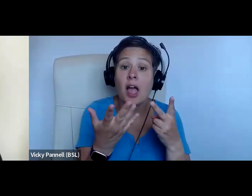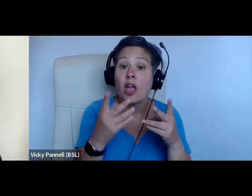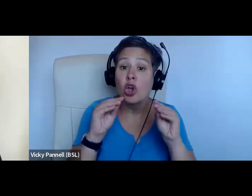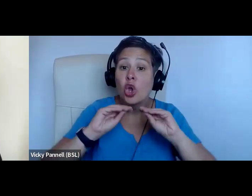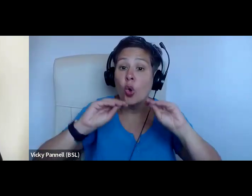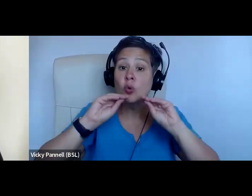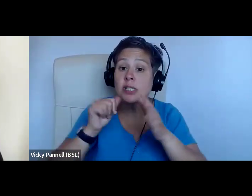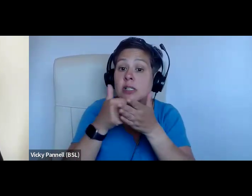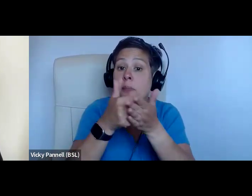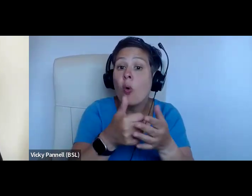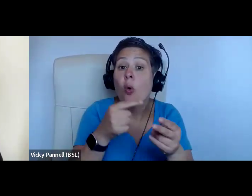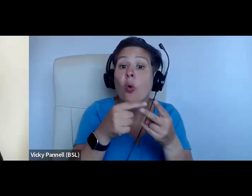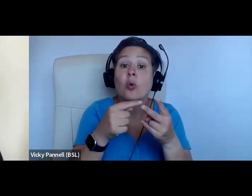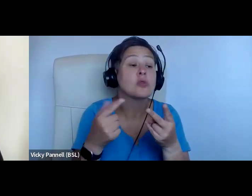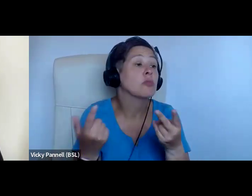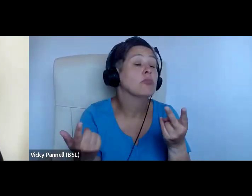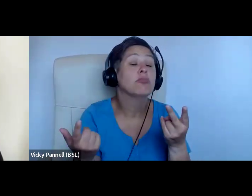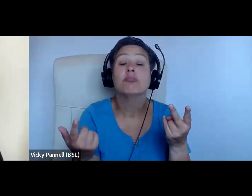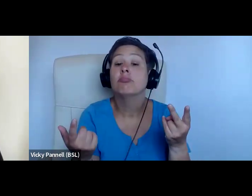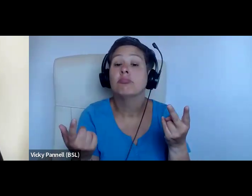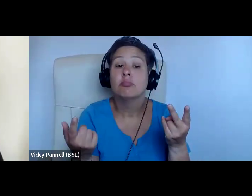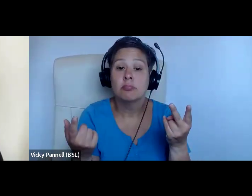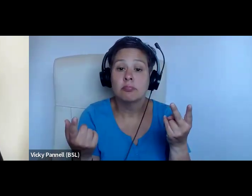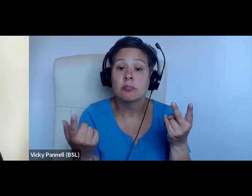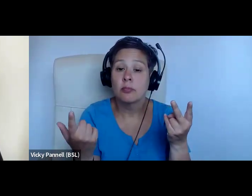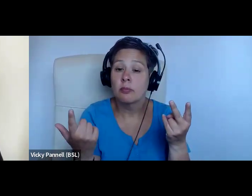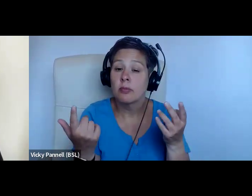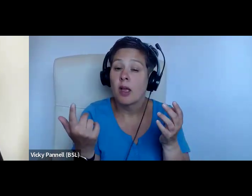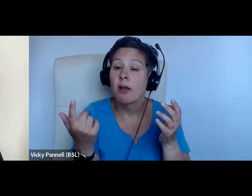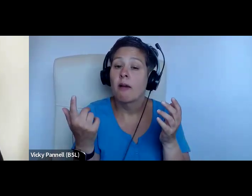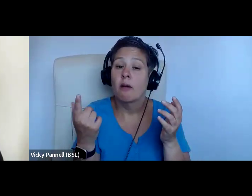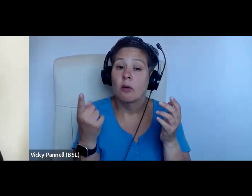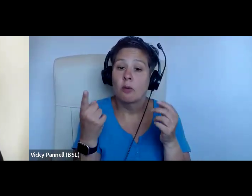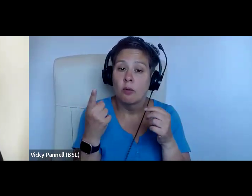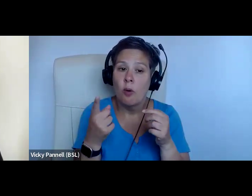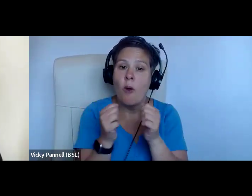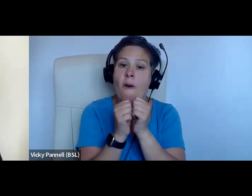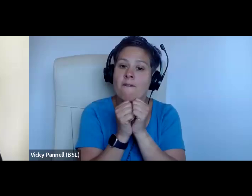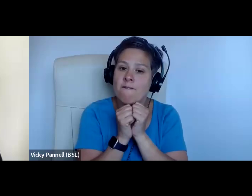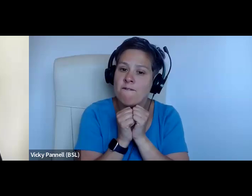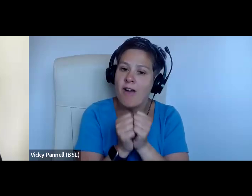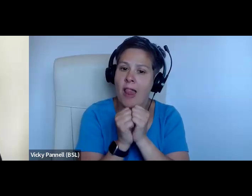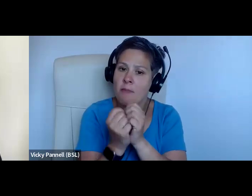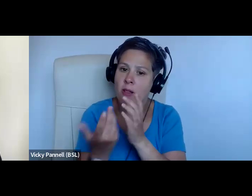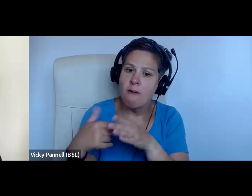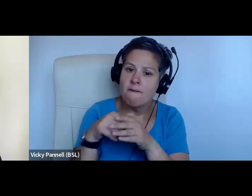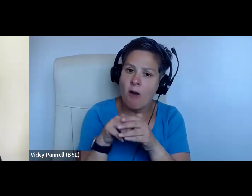that is derived directly from your work. You can draw then on insights that other people who are responding to the consultation